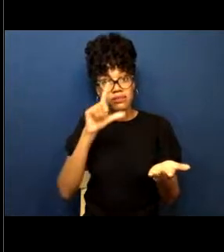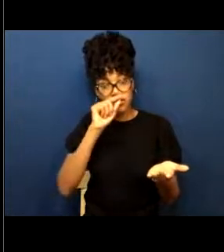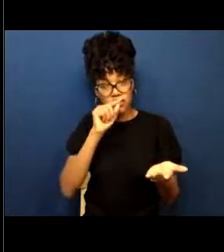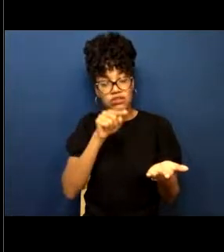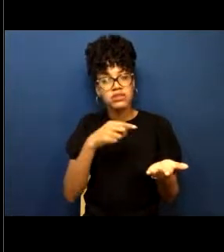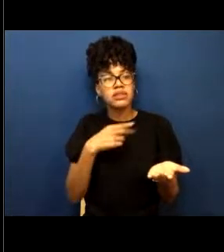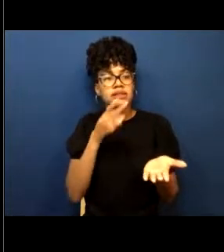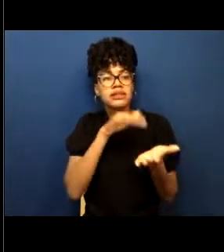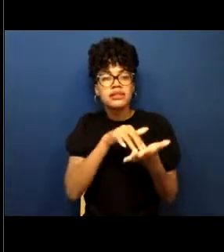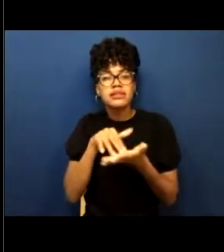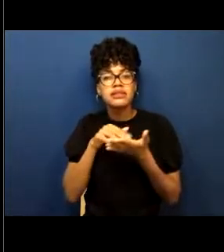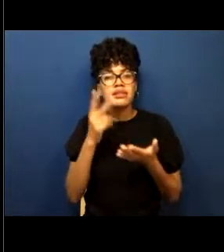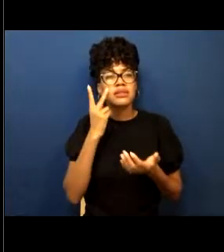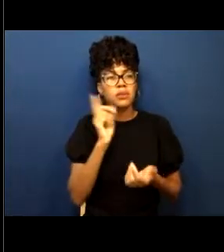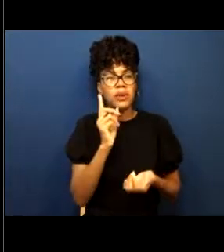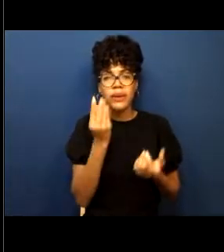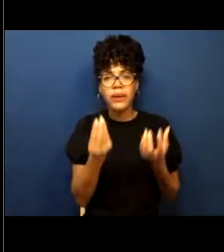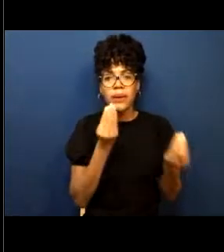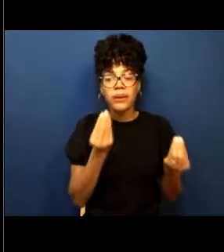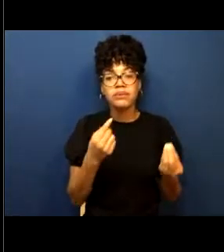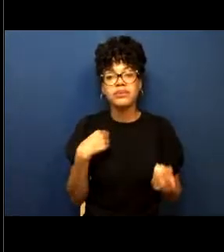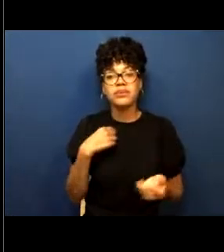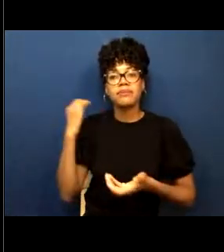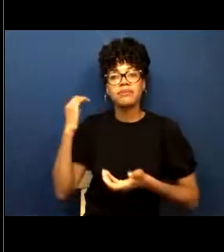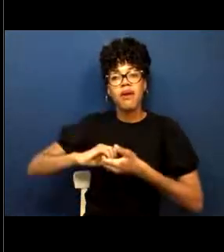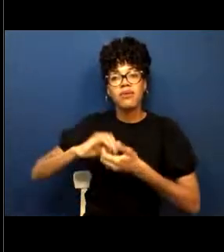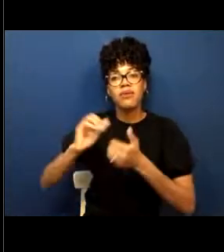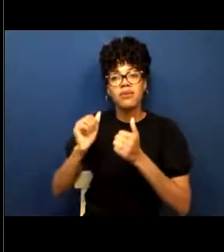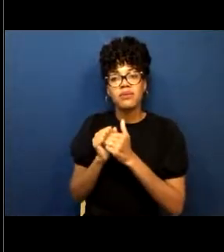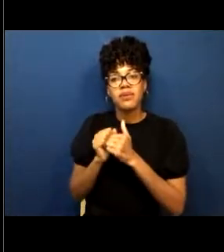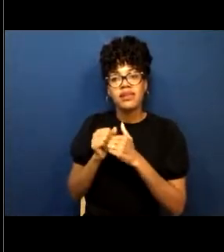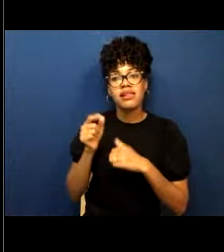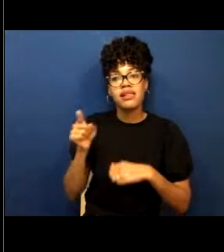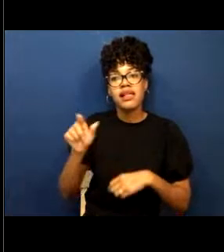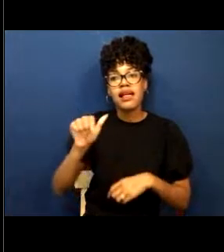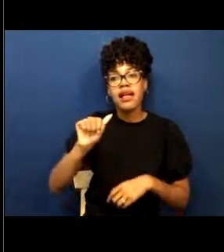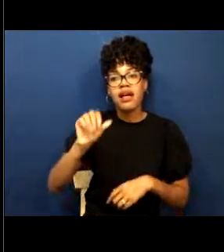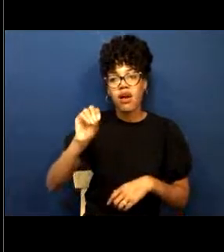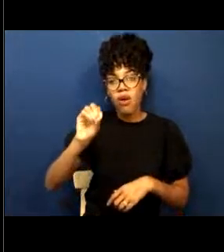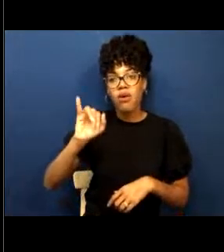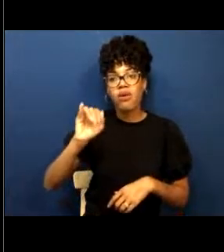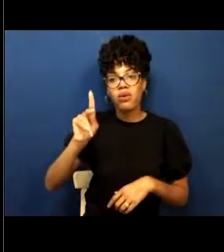at Oikonos Ecosystem Knowledge. They tagged some albatrosses to try to understand